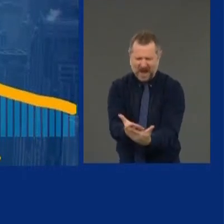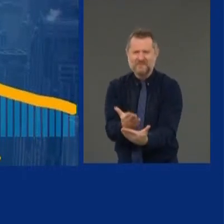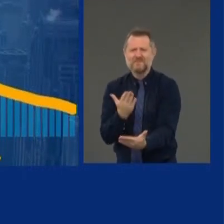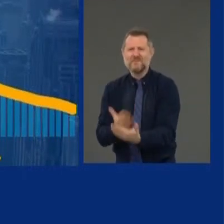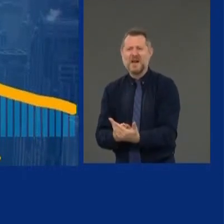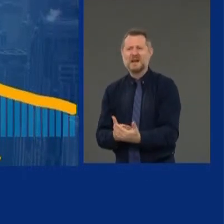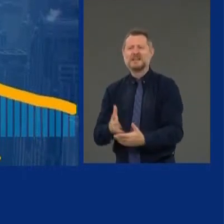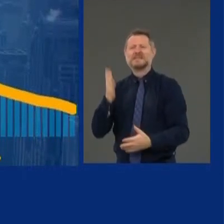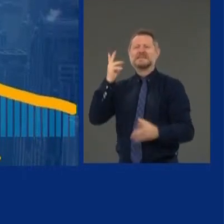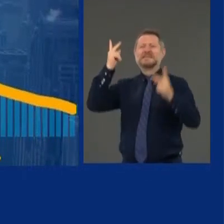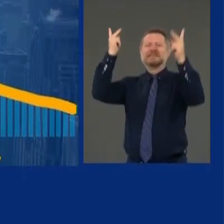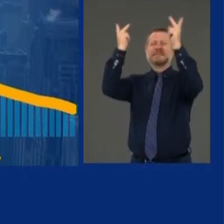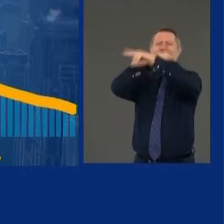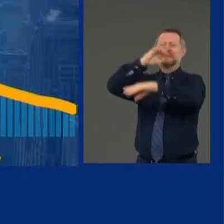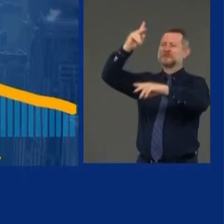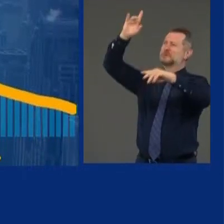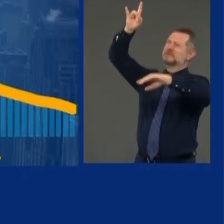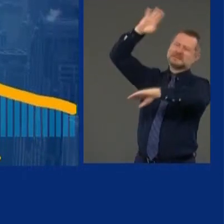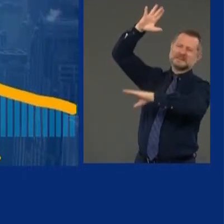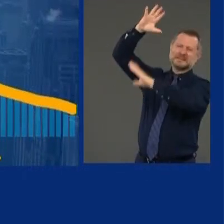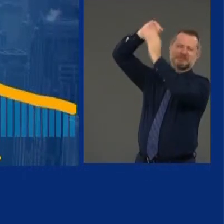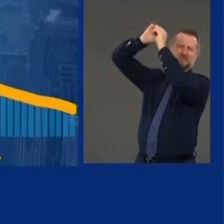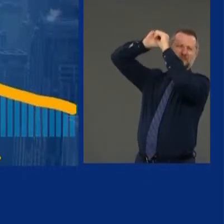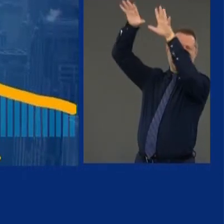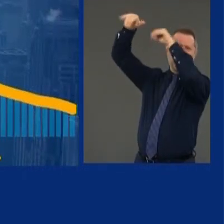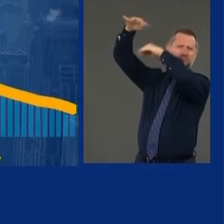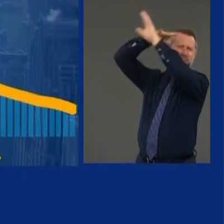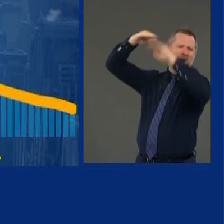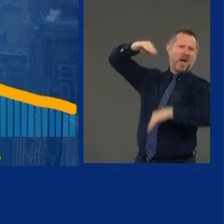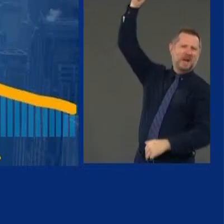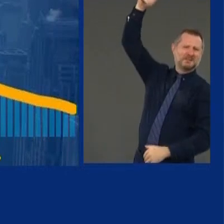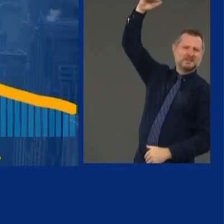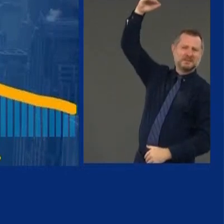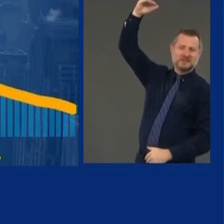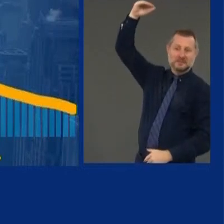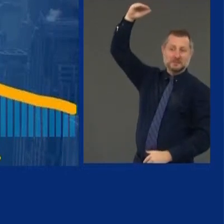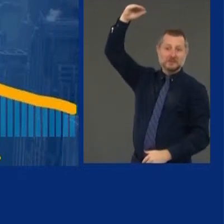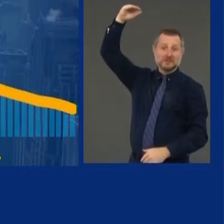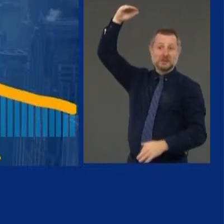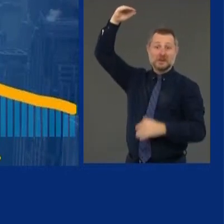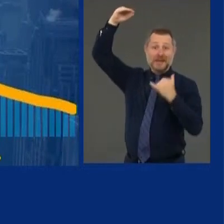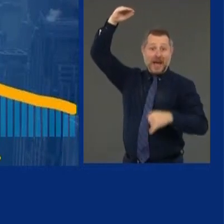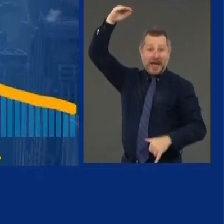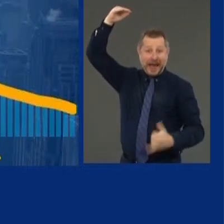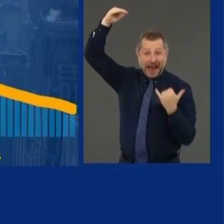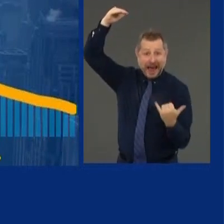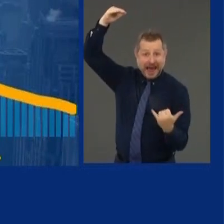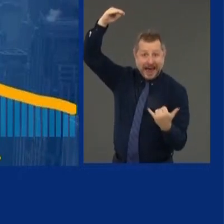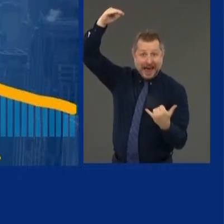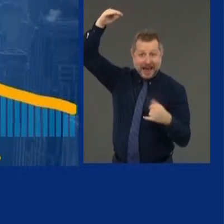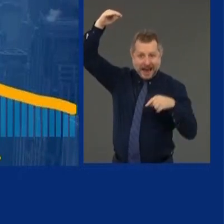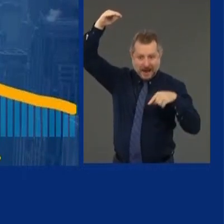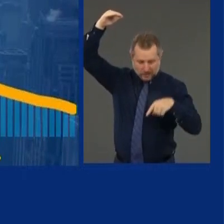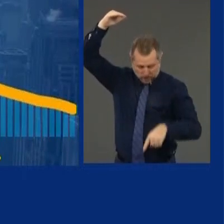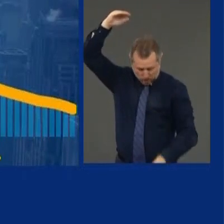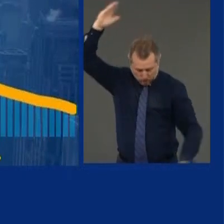MINUTE. THOSE ARE NOT WORDS. THOSE ARE POWERFUL FACTS. WE HAVE THE WORST INFECTION